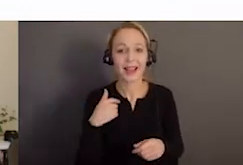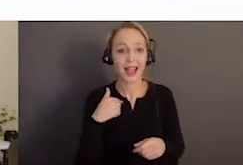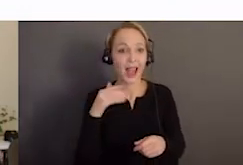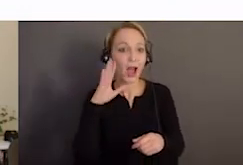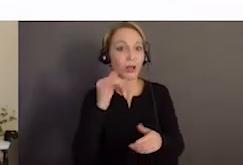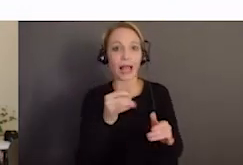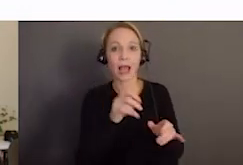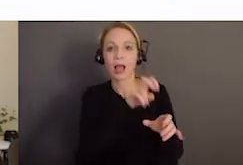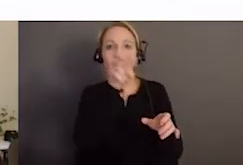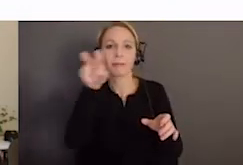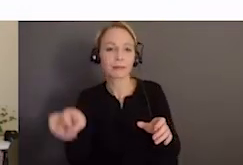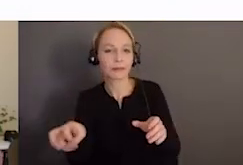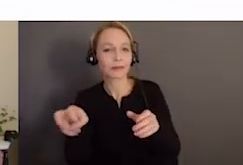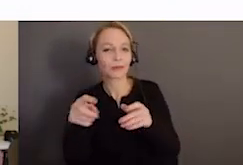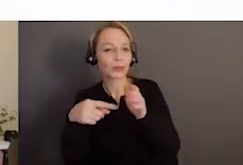AND HOP INTO A PARTICULAR CONTACT HERE.